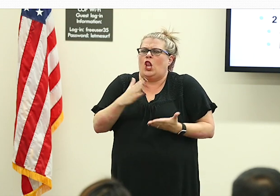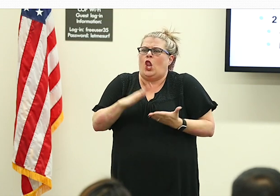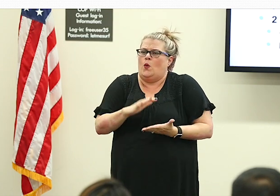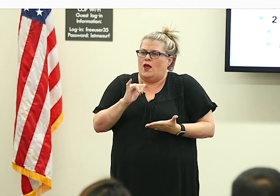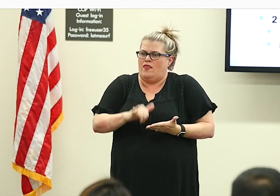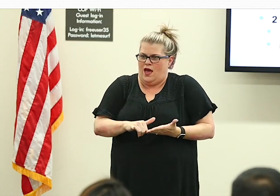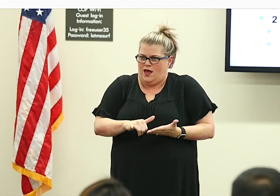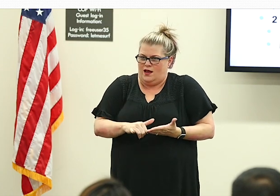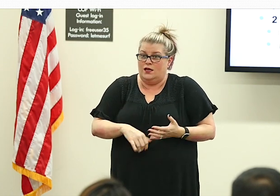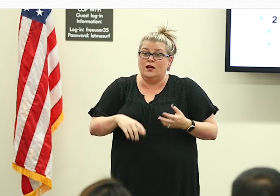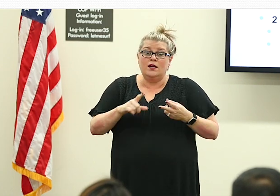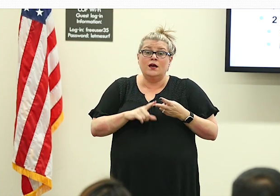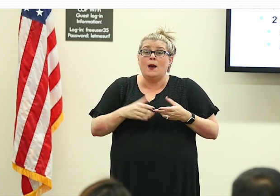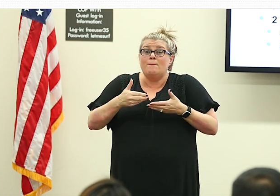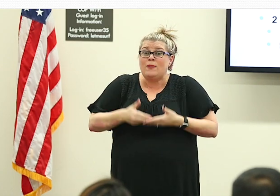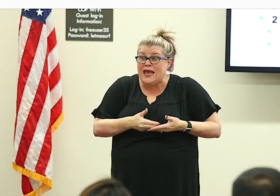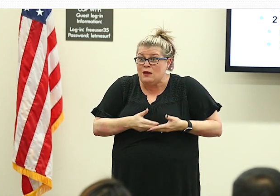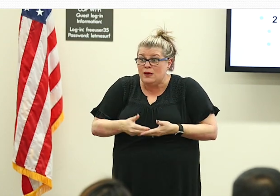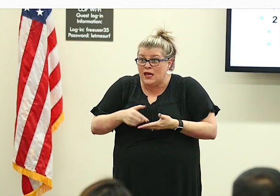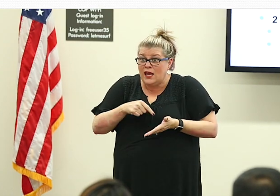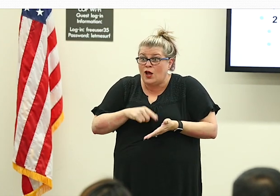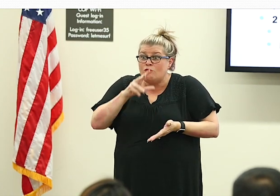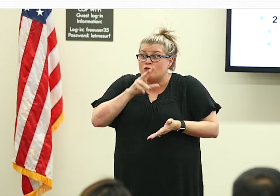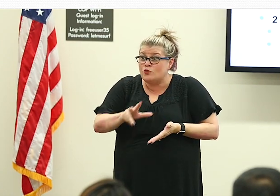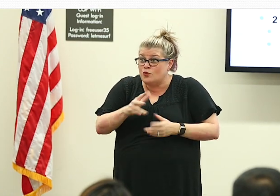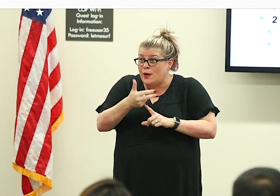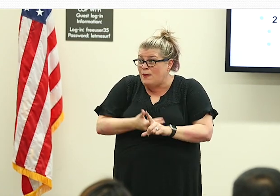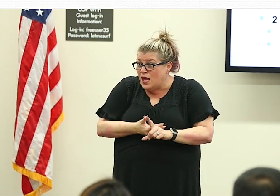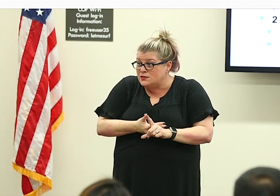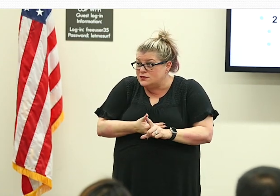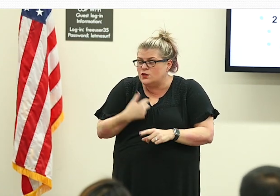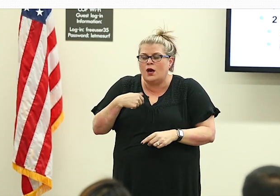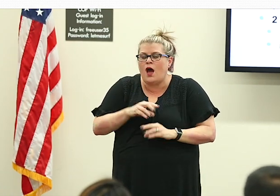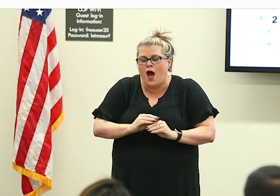and they're only three-months old, we don't require that they have lived with you for six months.